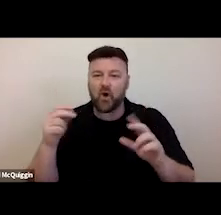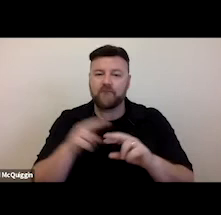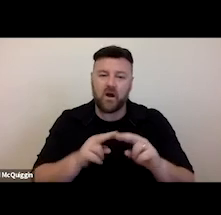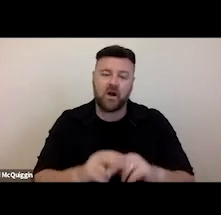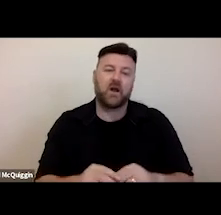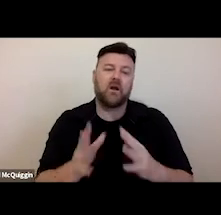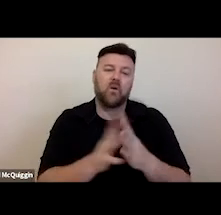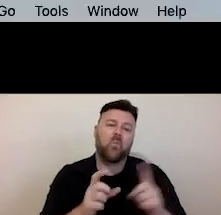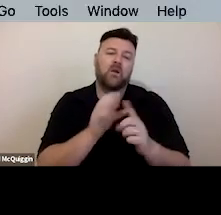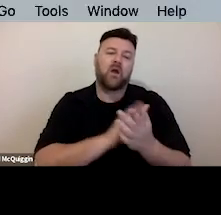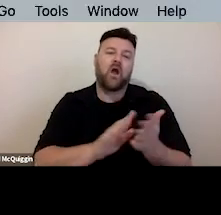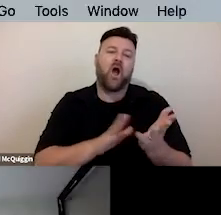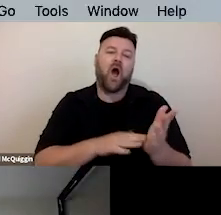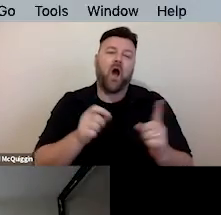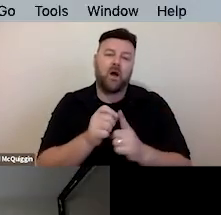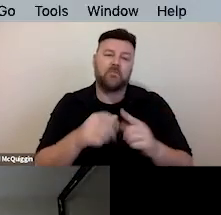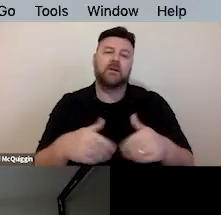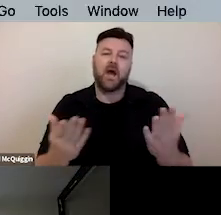"Mummy Loves Win day", if case -- "mummy Loves Wine Day", in case you